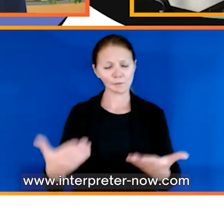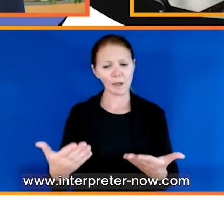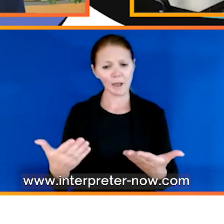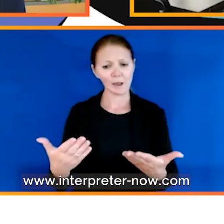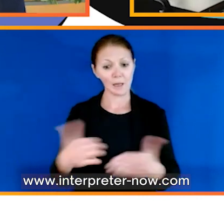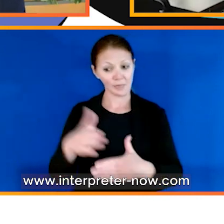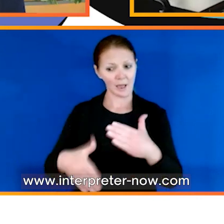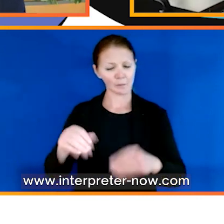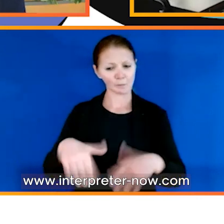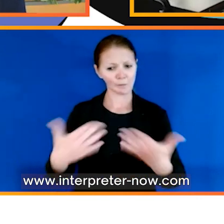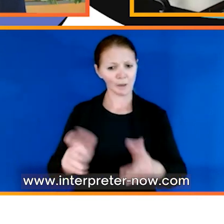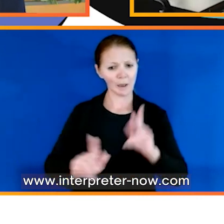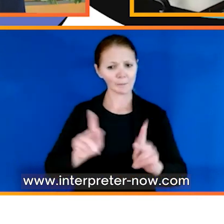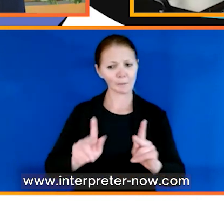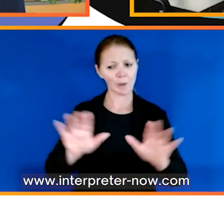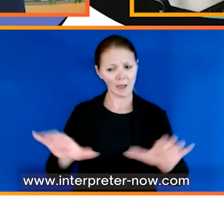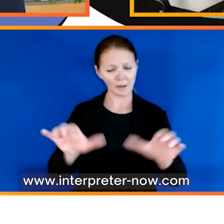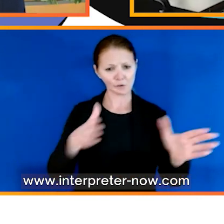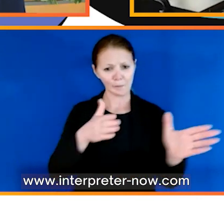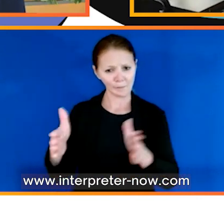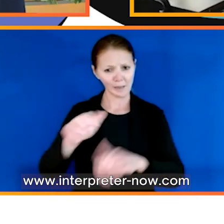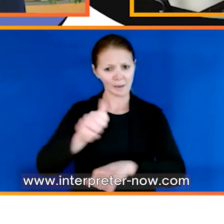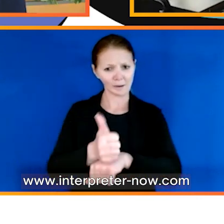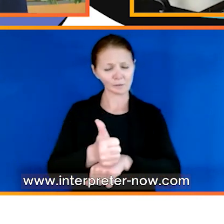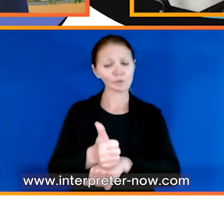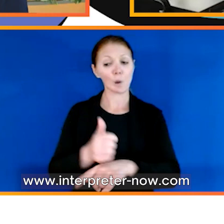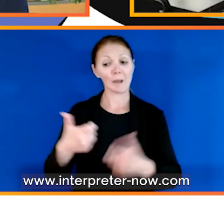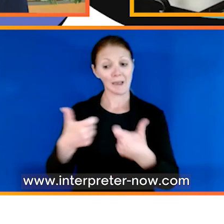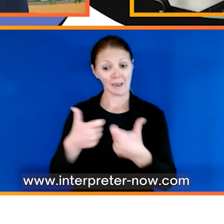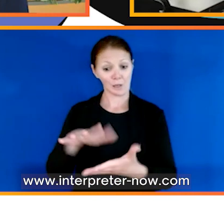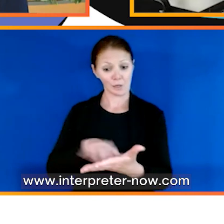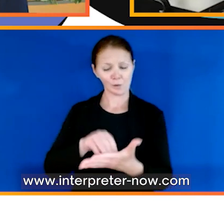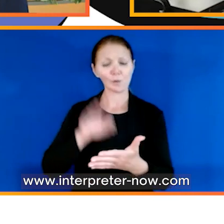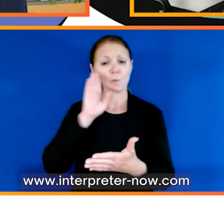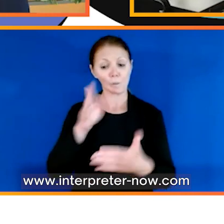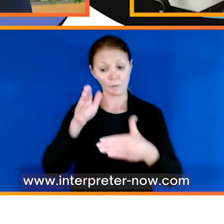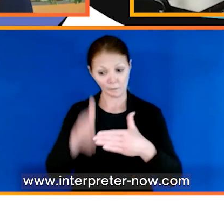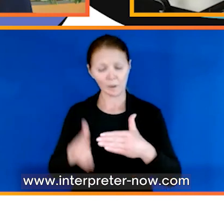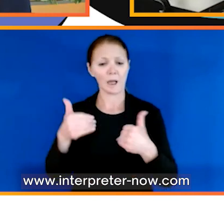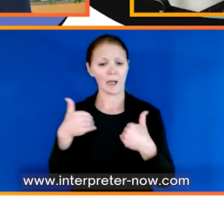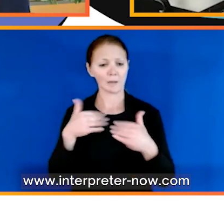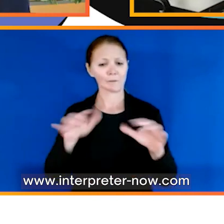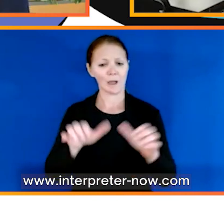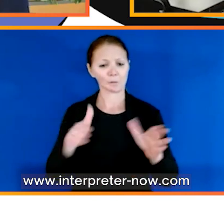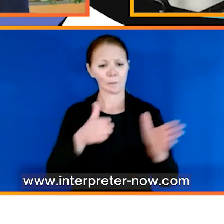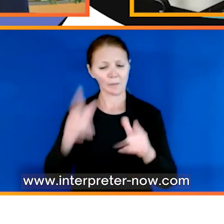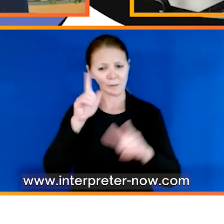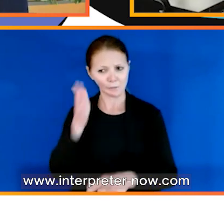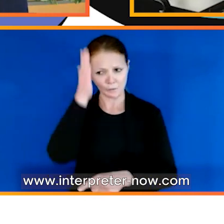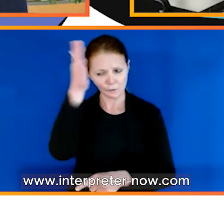to practice those tools that they've learned. Then at the end, provide people with an action plan too.